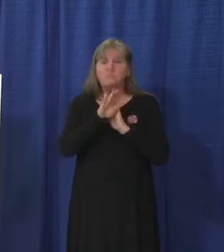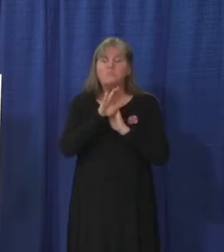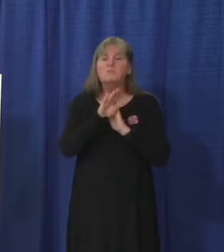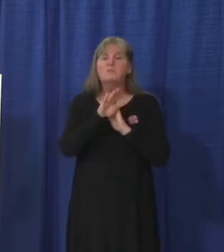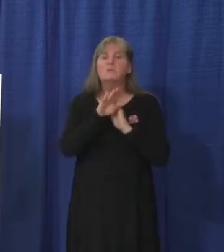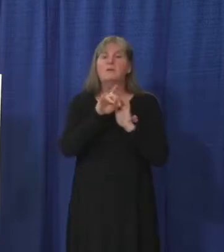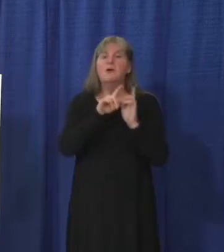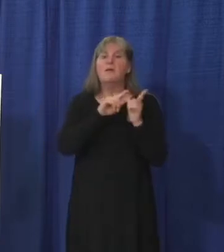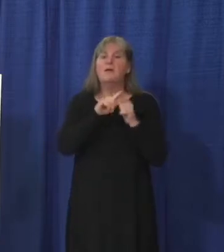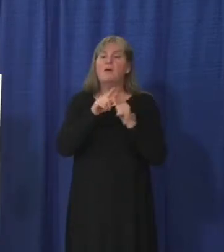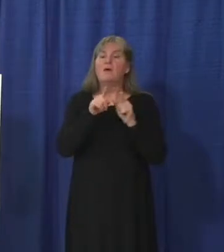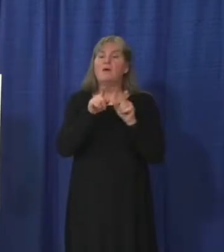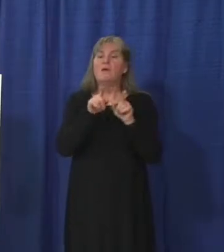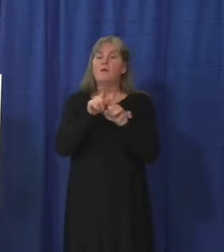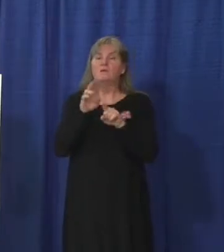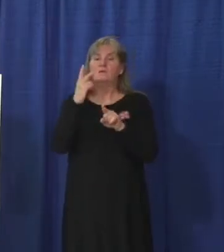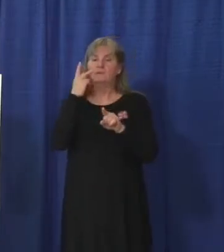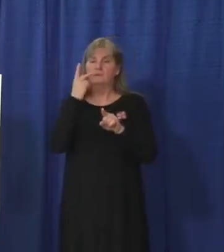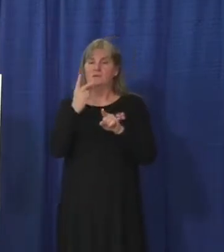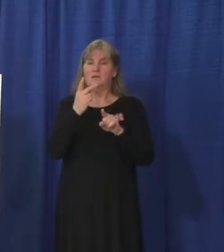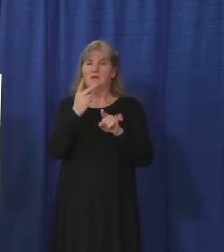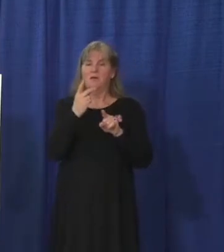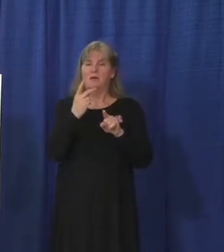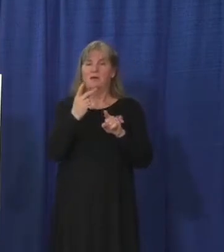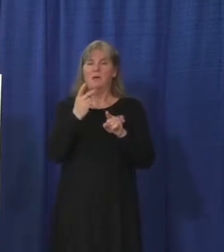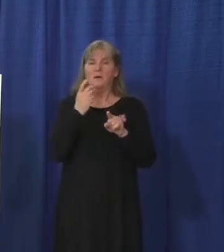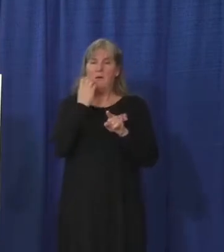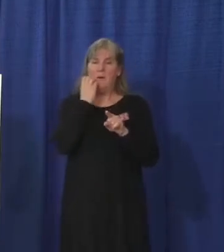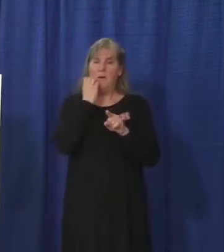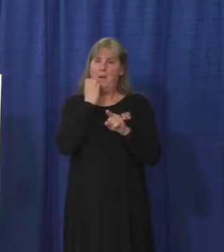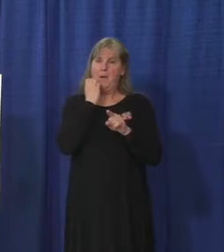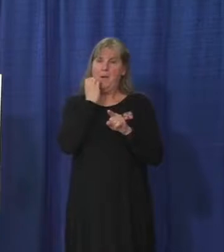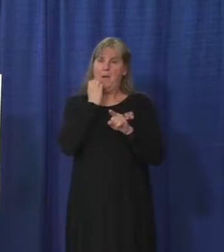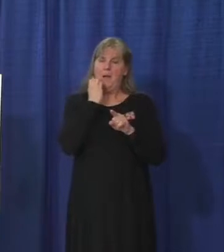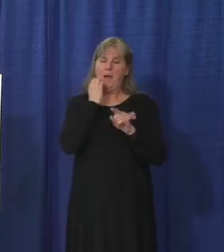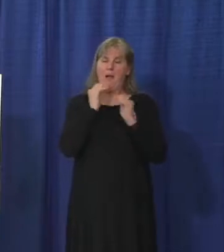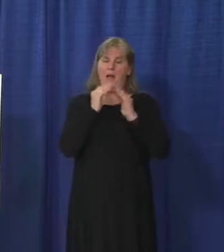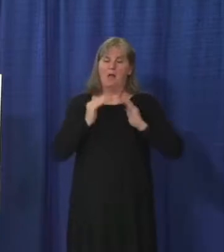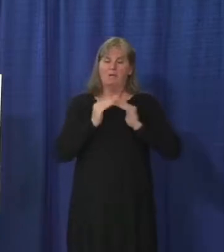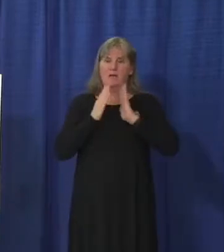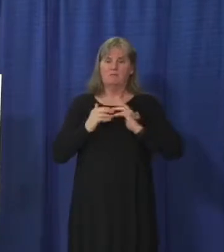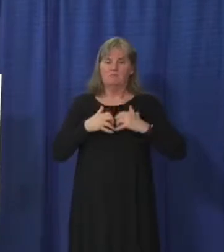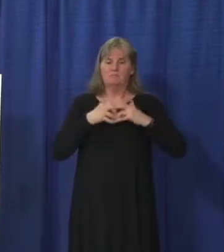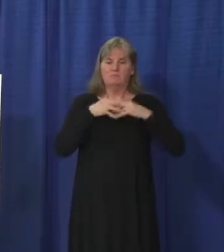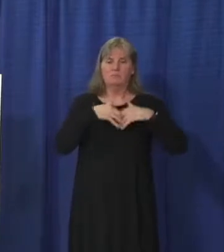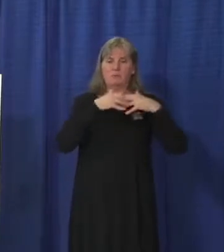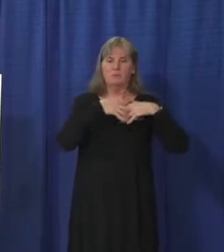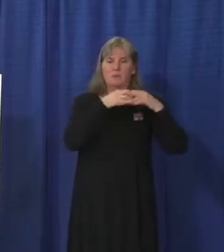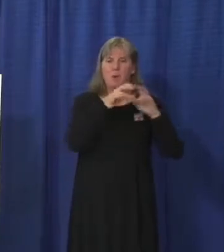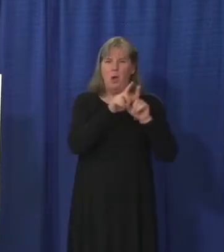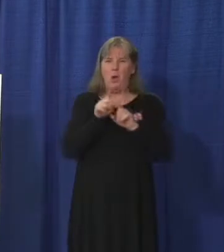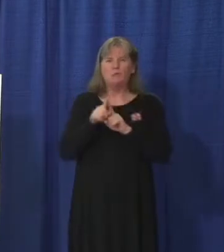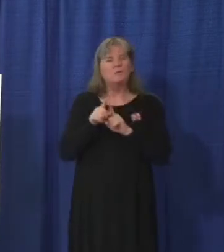residential buildout here in Whitehorse in the community. I think there are many aspects